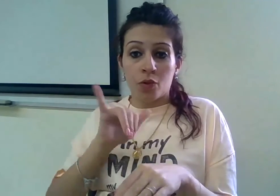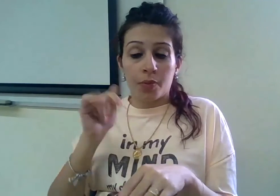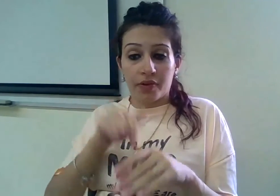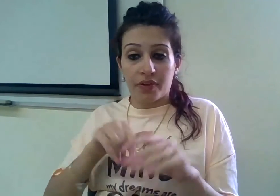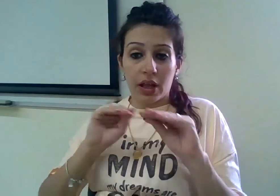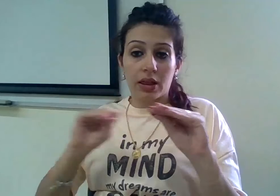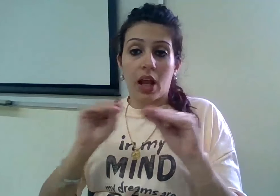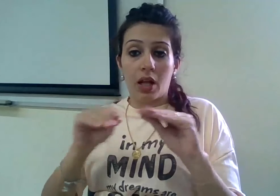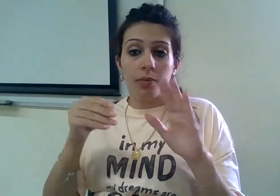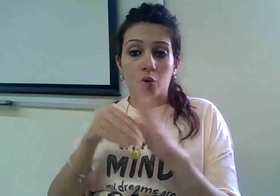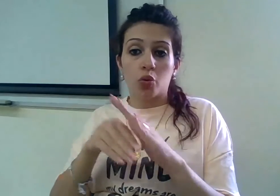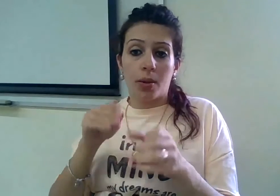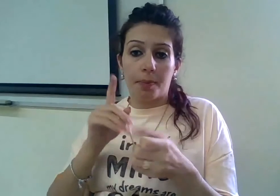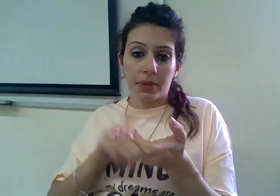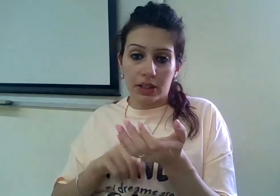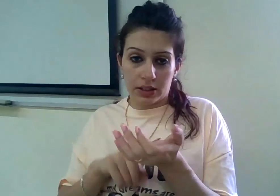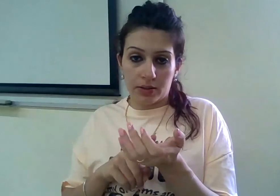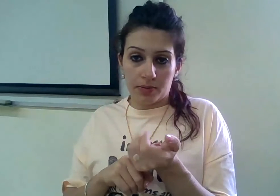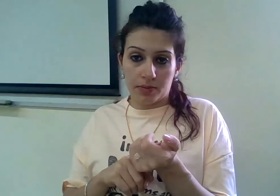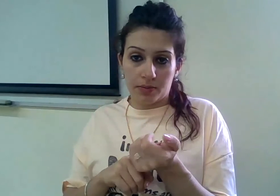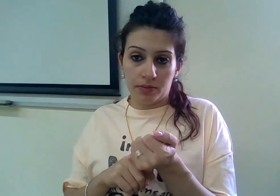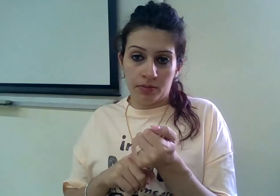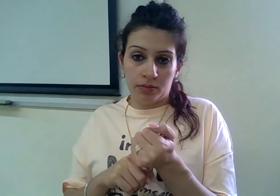It's very good time for them to do to take